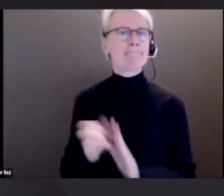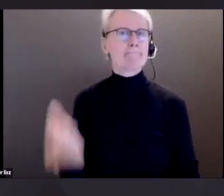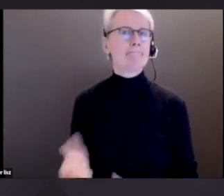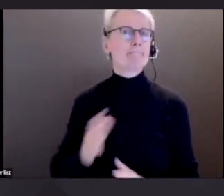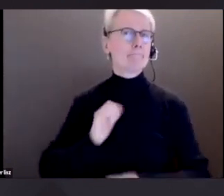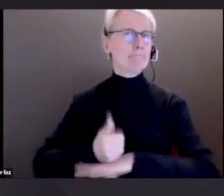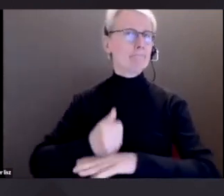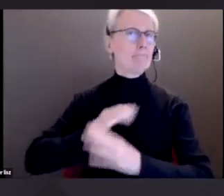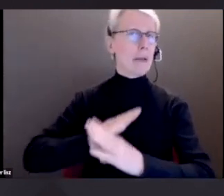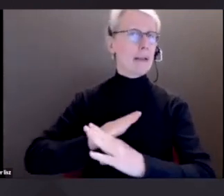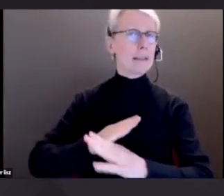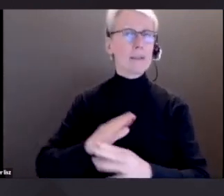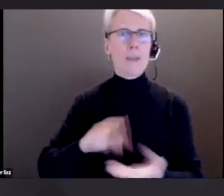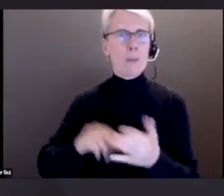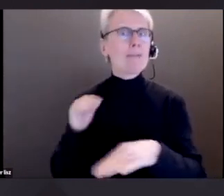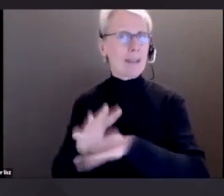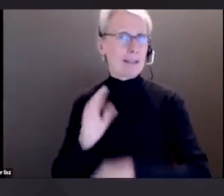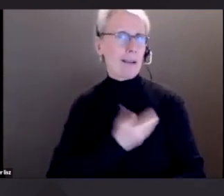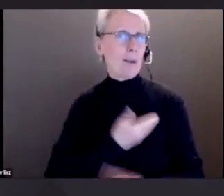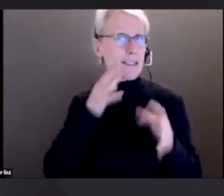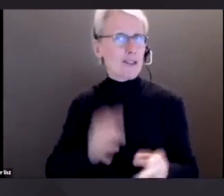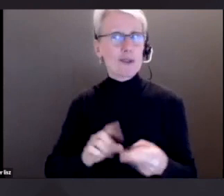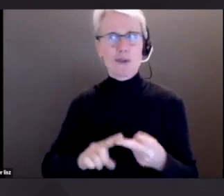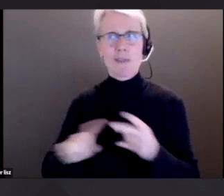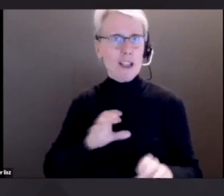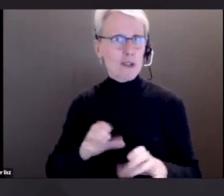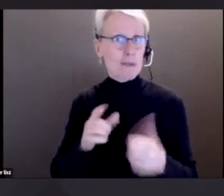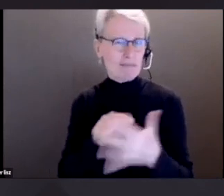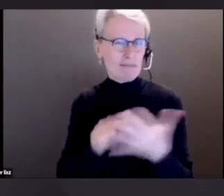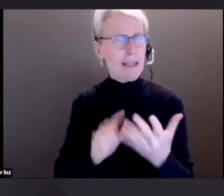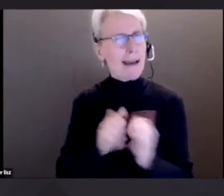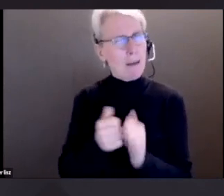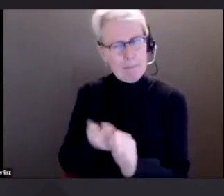To avoid bias in decision-making, you may want to invite a co-interviewer